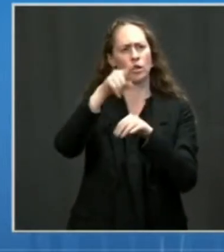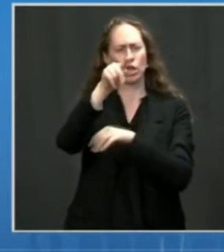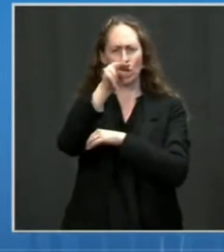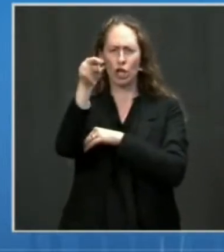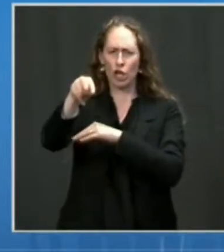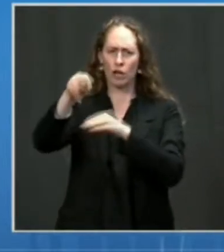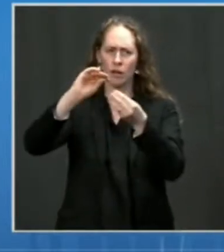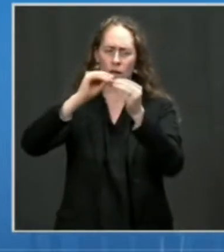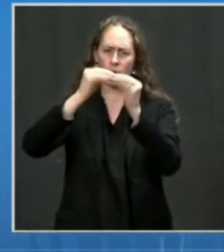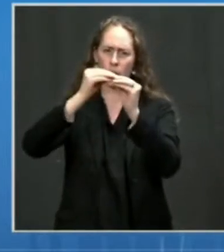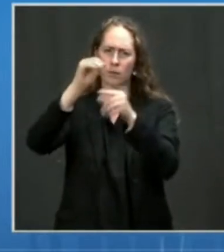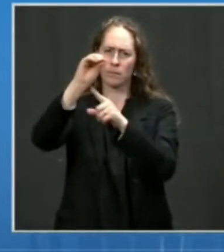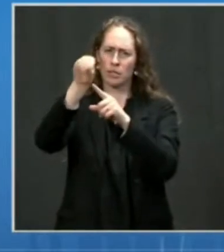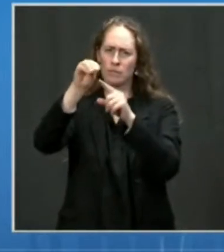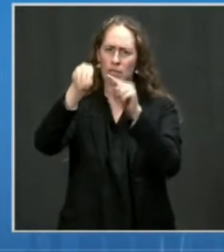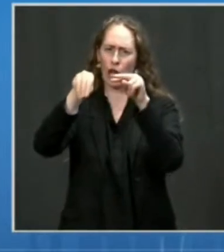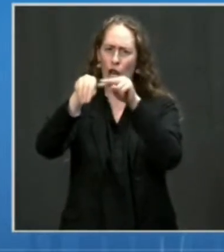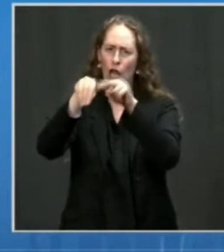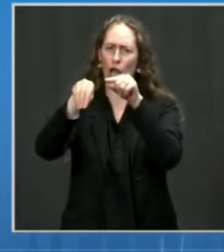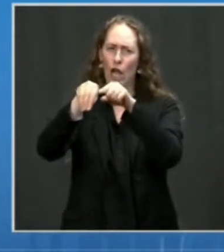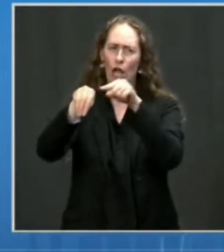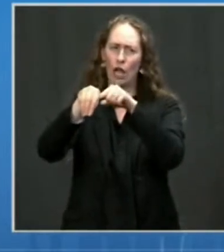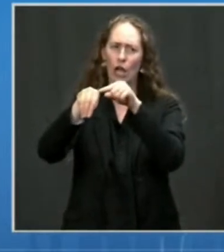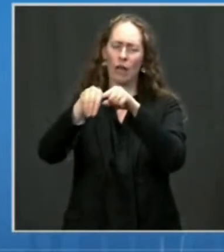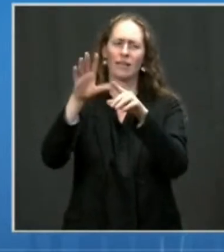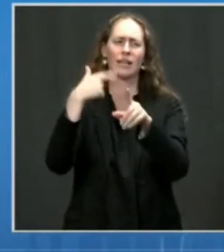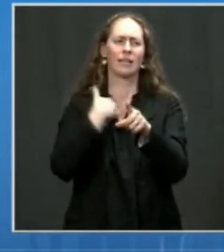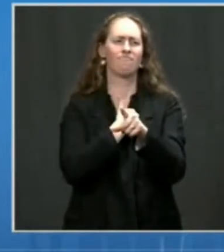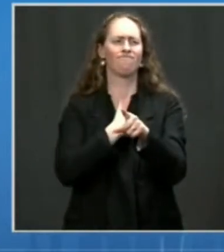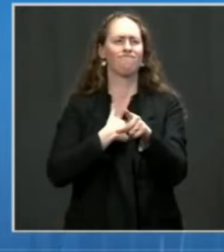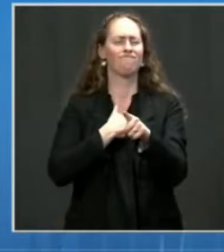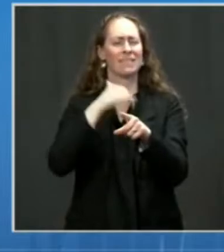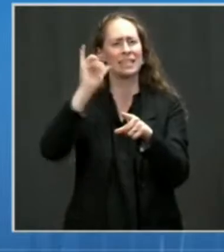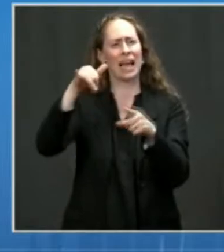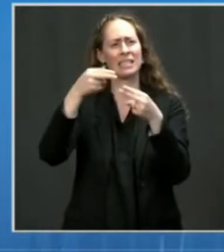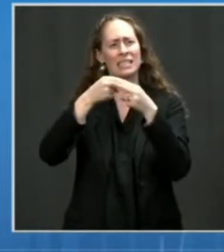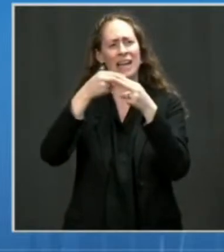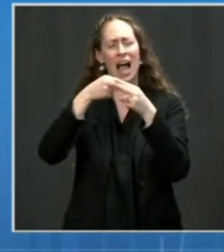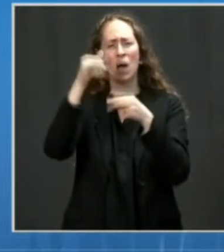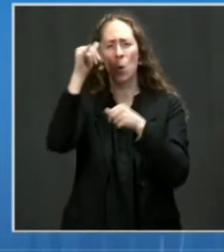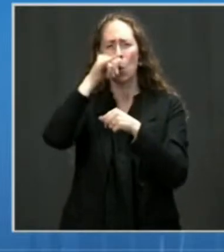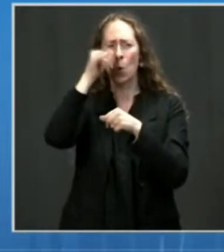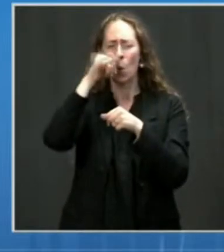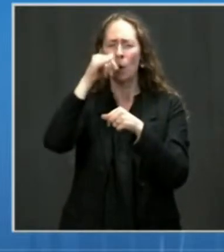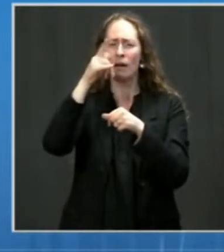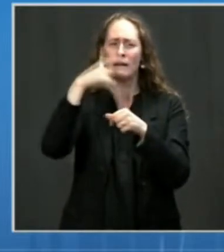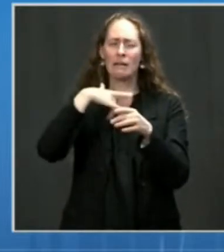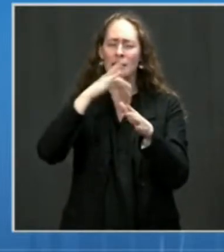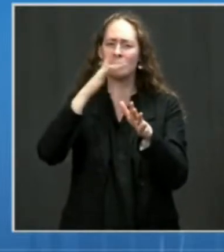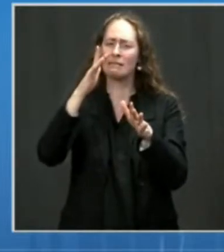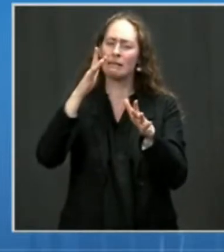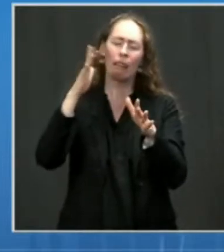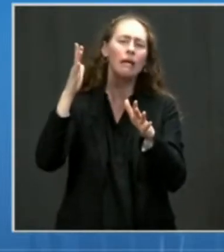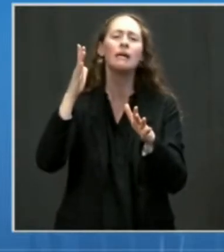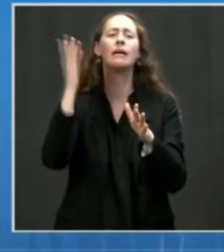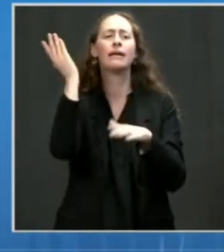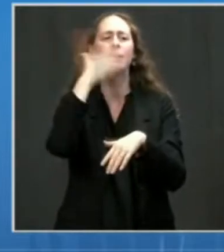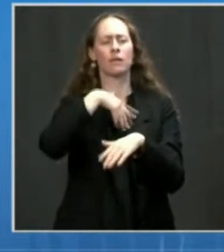HIGH. THE CRITICAL ISSUE IS, WHAT IS THE RELATIVE NUMBER, THE PERCENT THAT I MENTIONED?